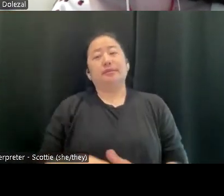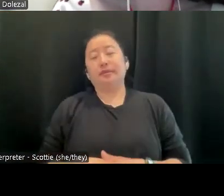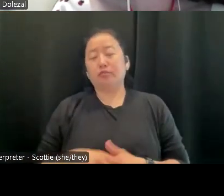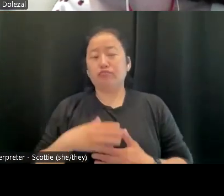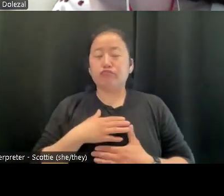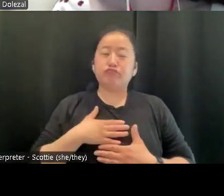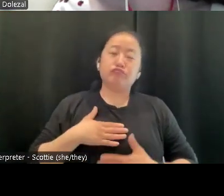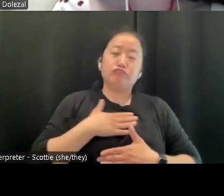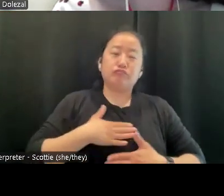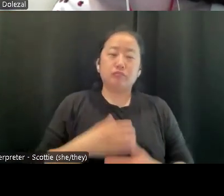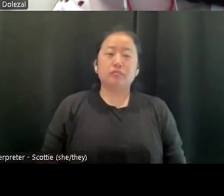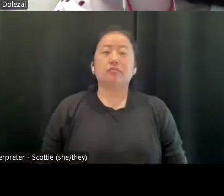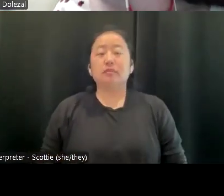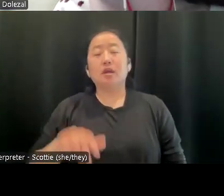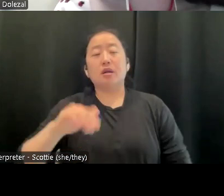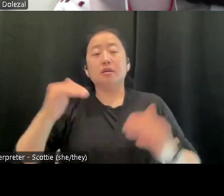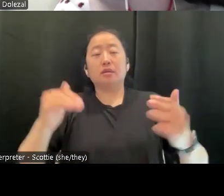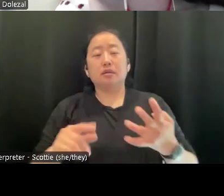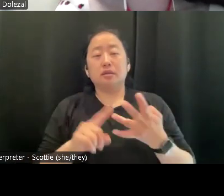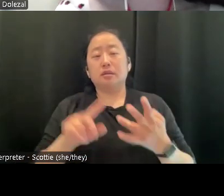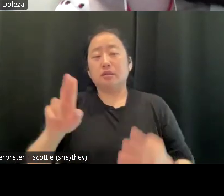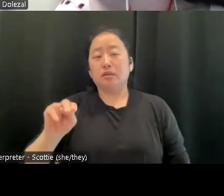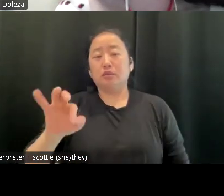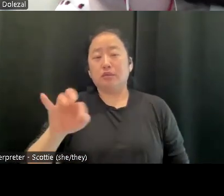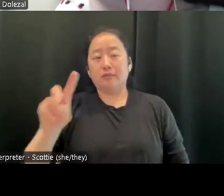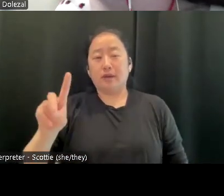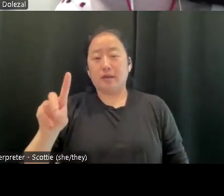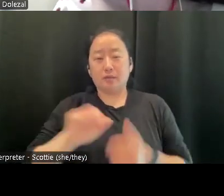It joins people with and without intellectual disabilities on the same team.